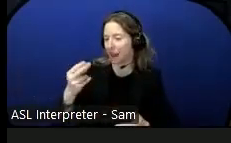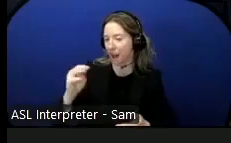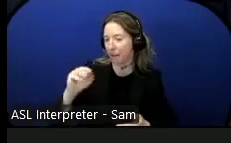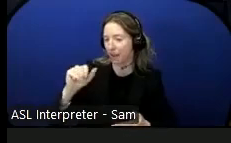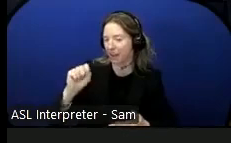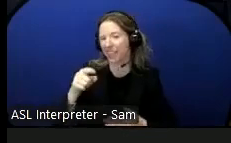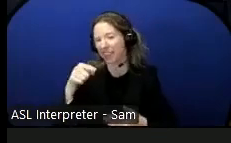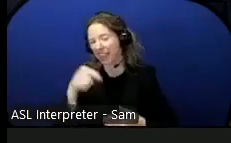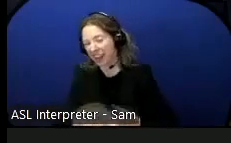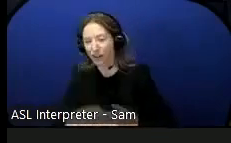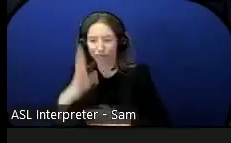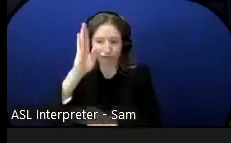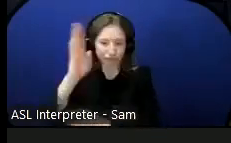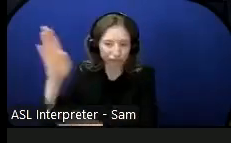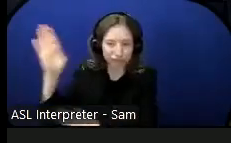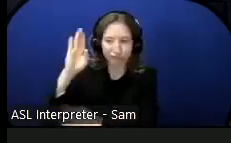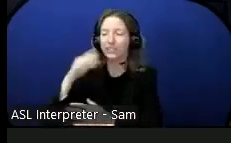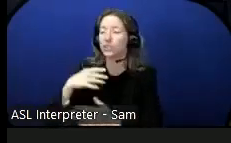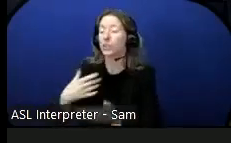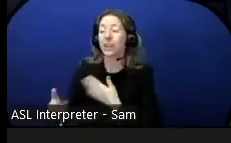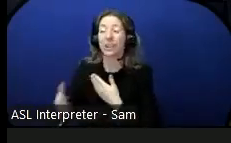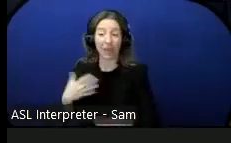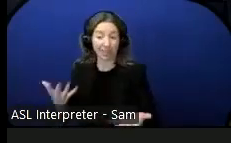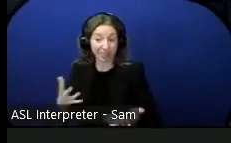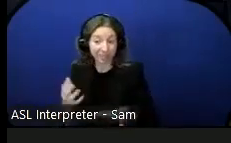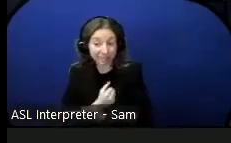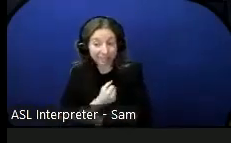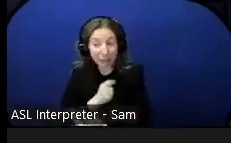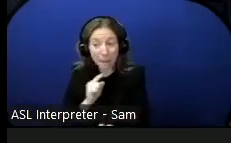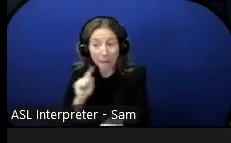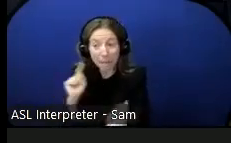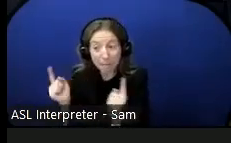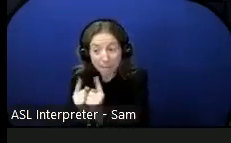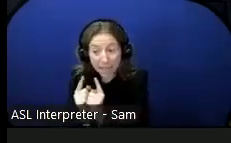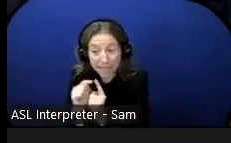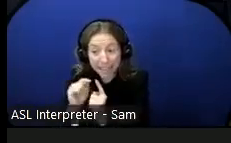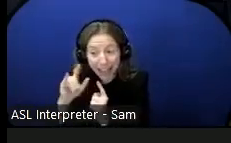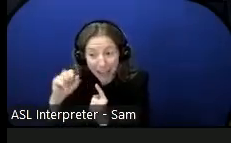a bunch of clients and supporters together for drinks at some point,